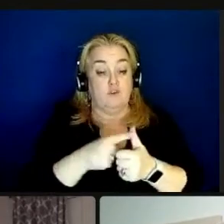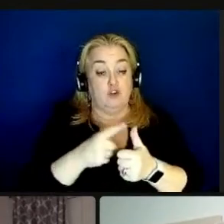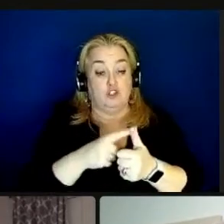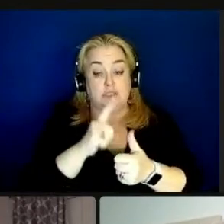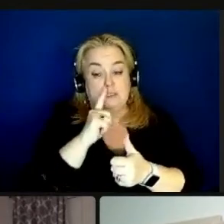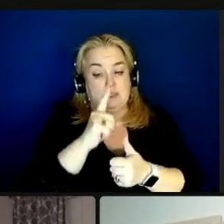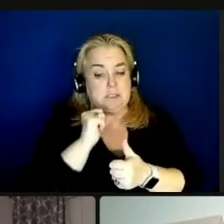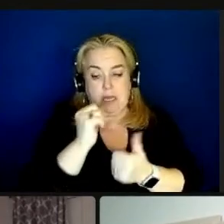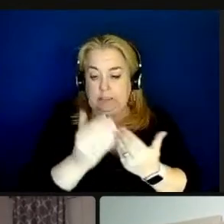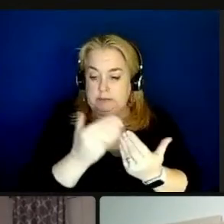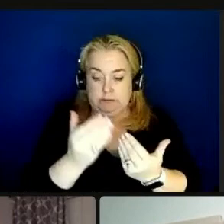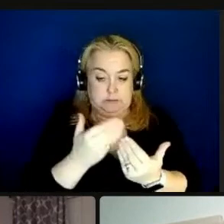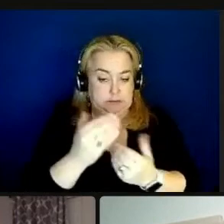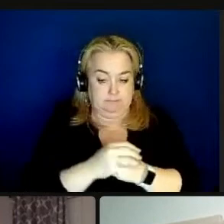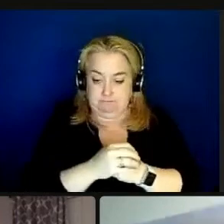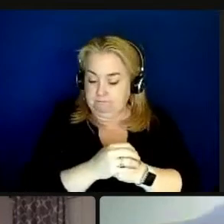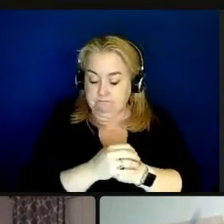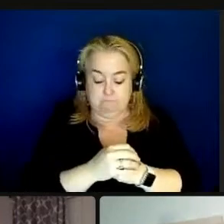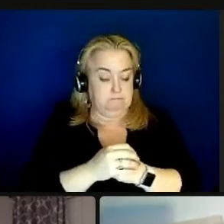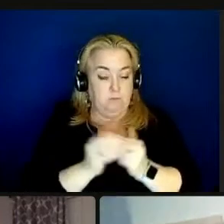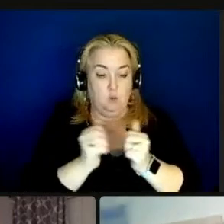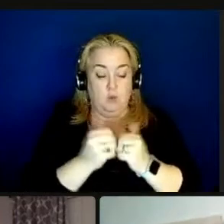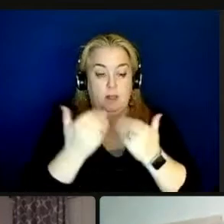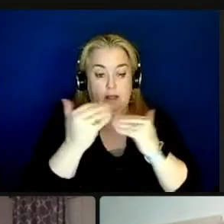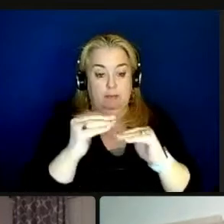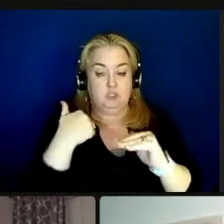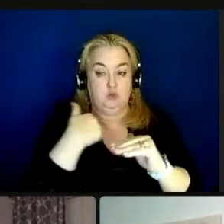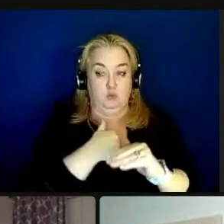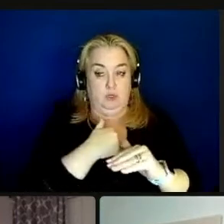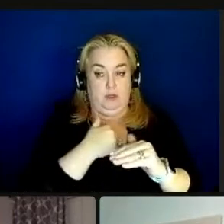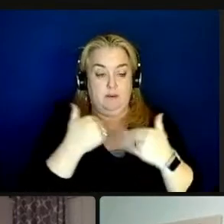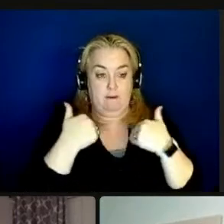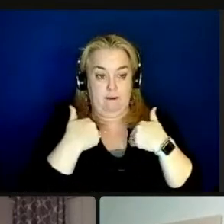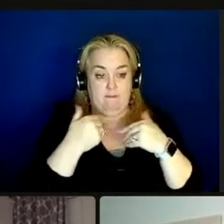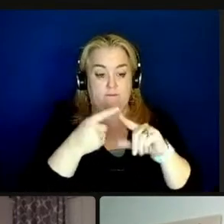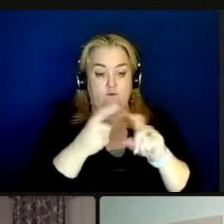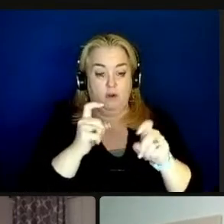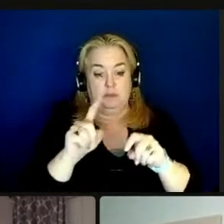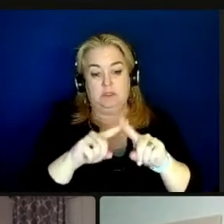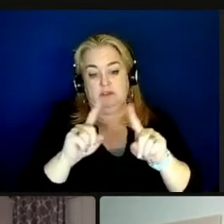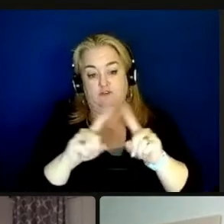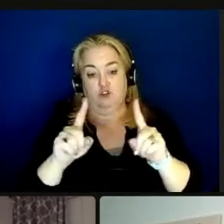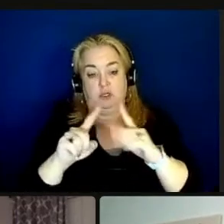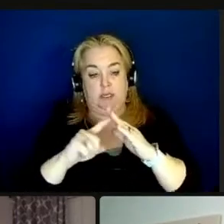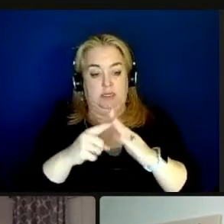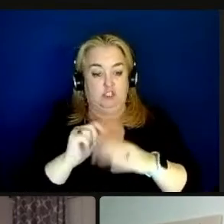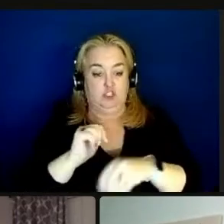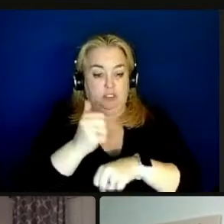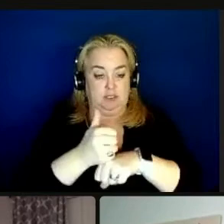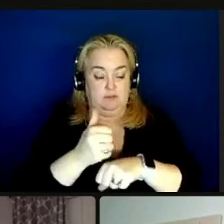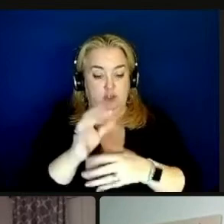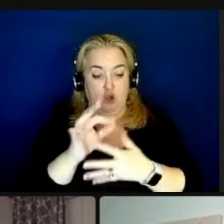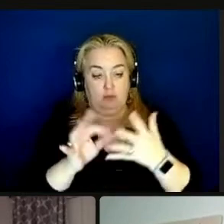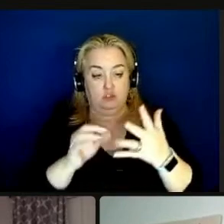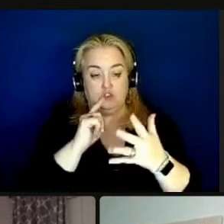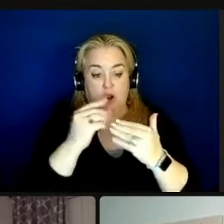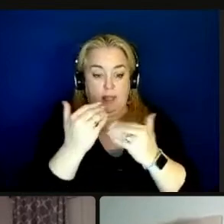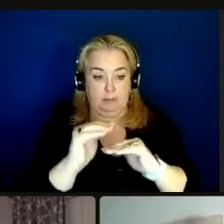FROM MY PERSPECTIVE IN HAVING TO DEVELOP THE BUDGET.